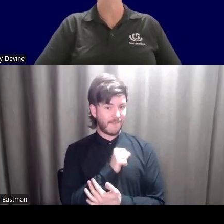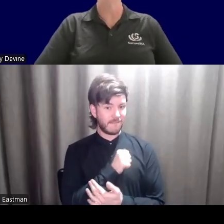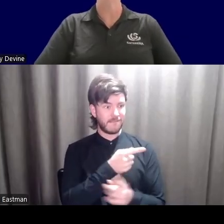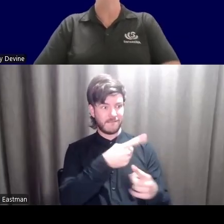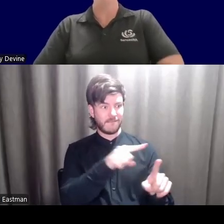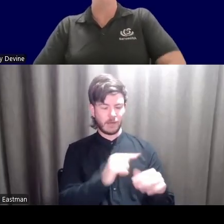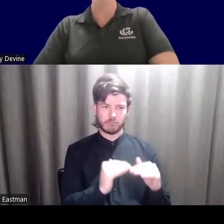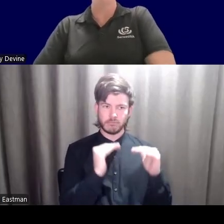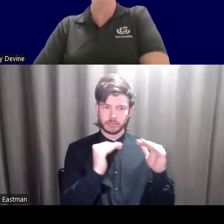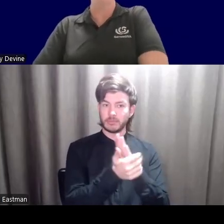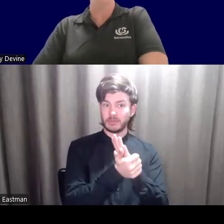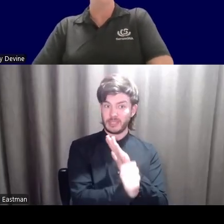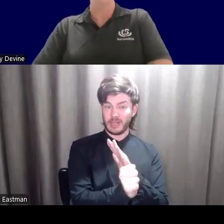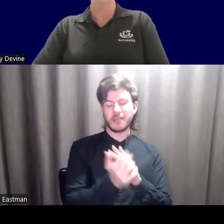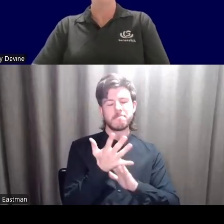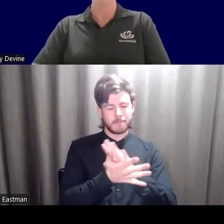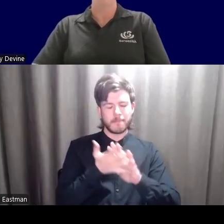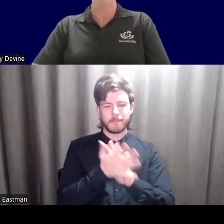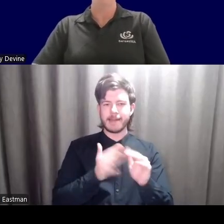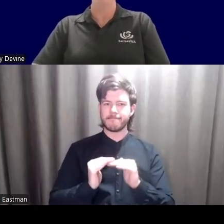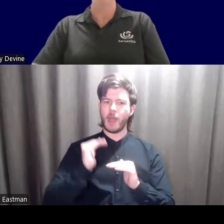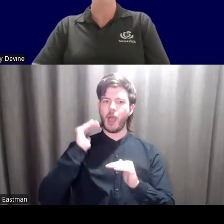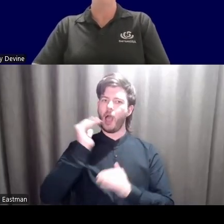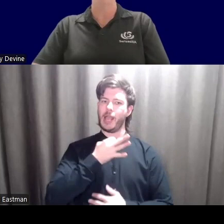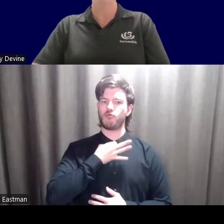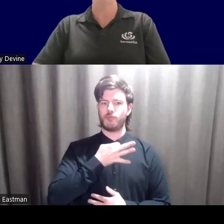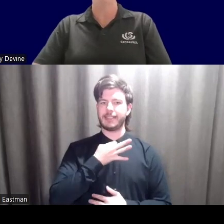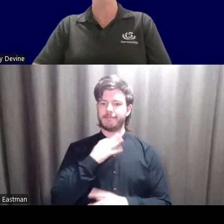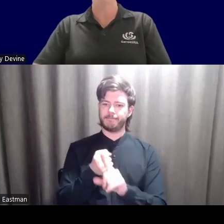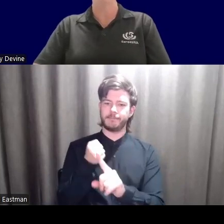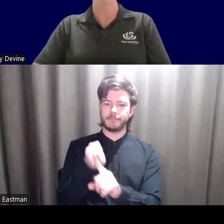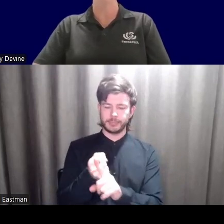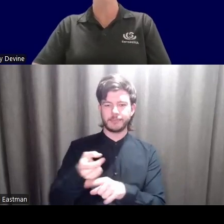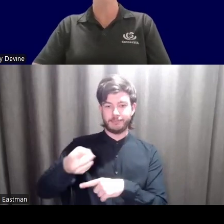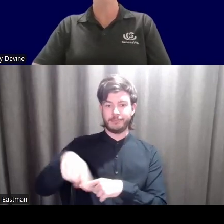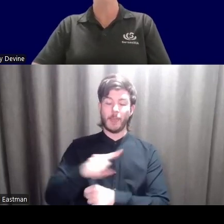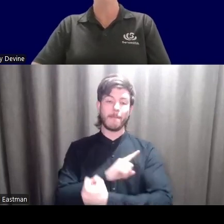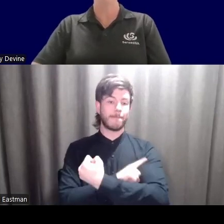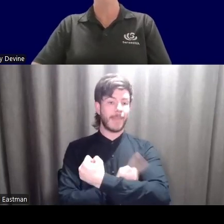can result in a high risk to power imbalance and unintentional coercive control.